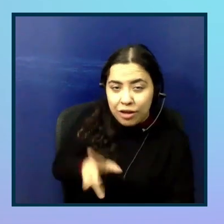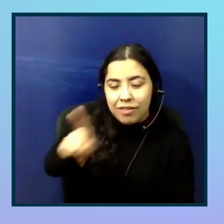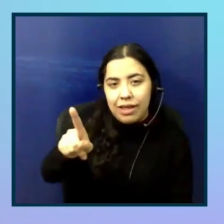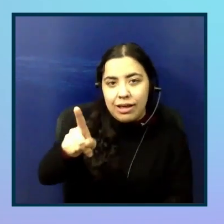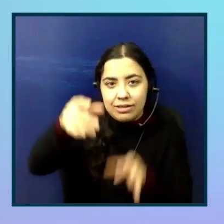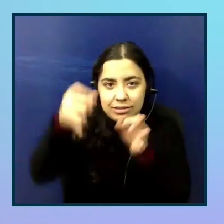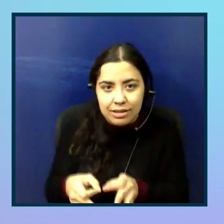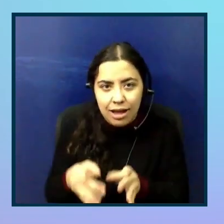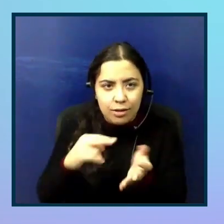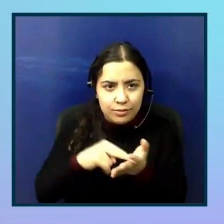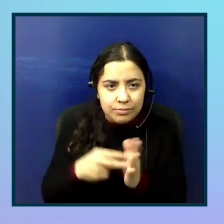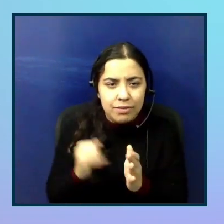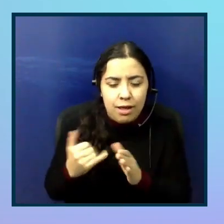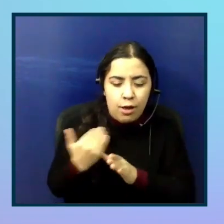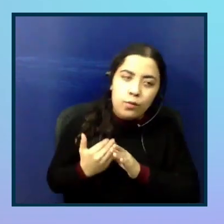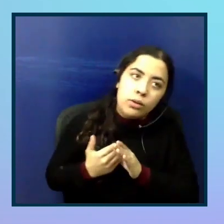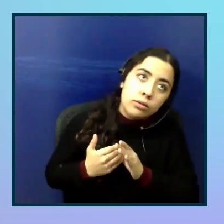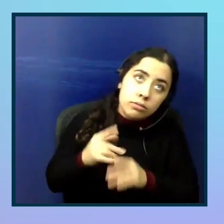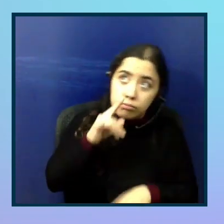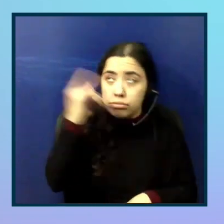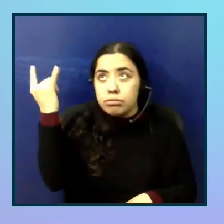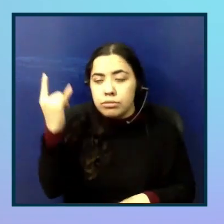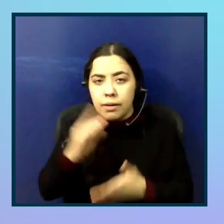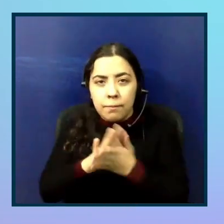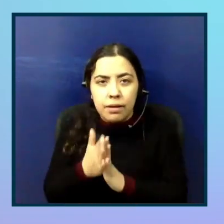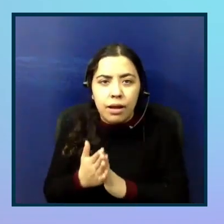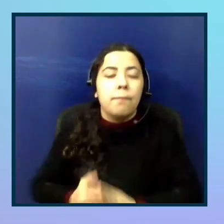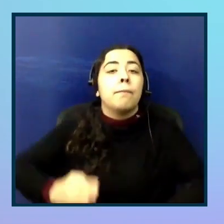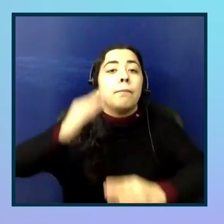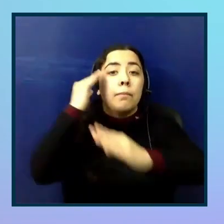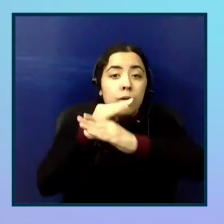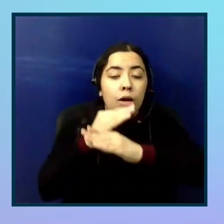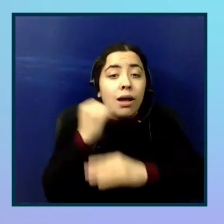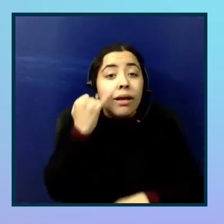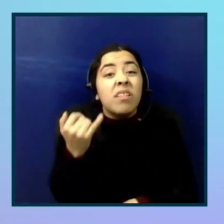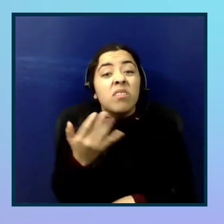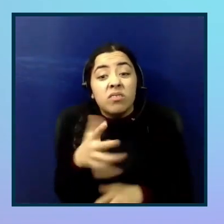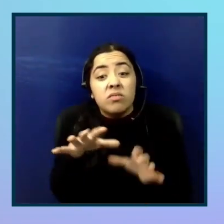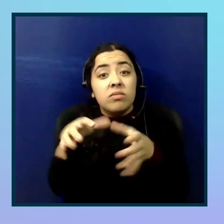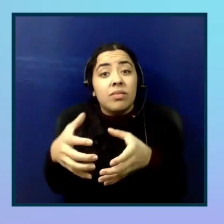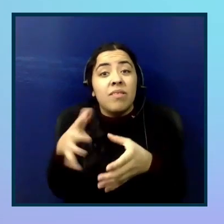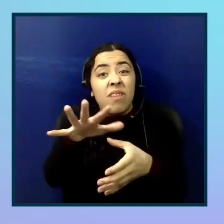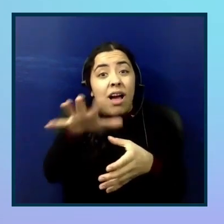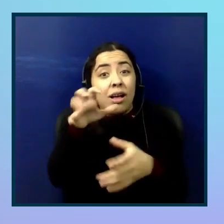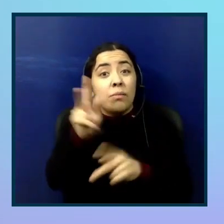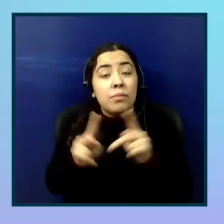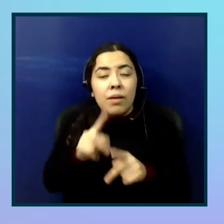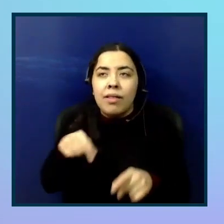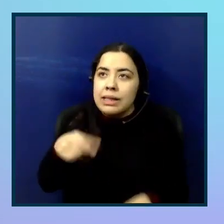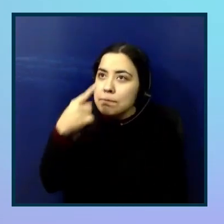and 500 come back and say, "This really me off and I can't do what I want to do."